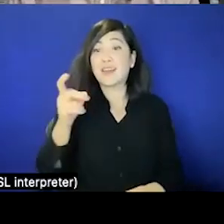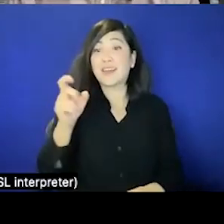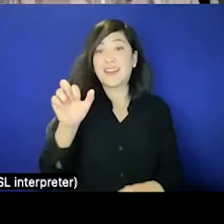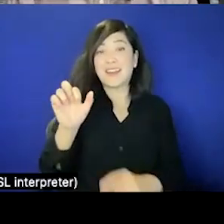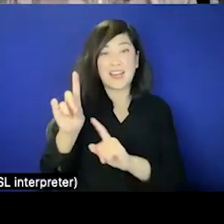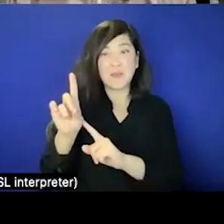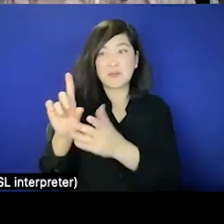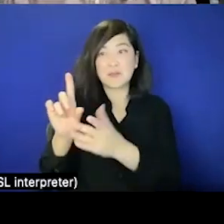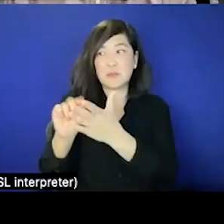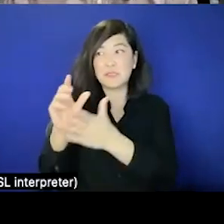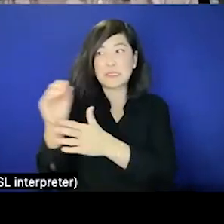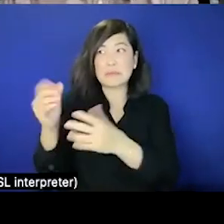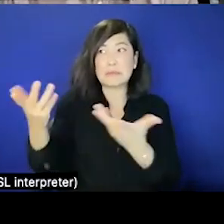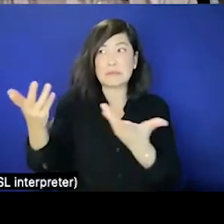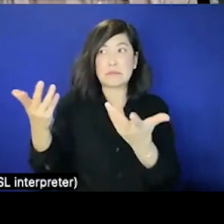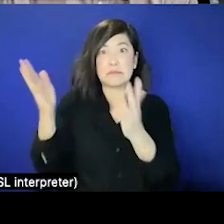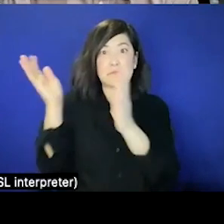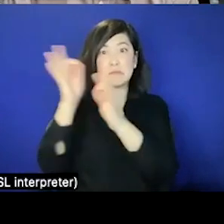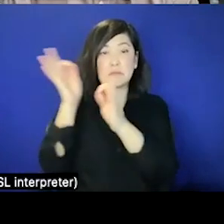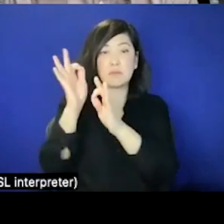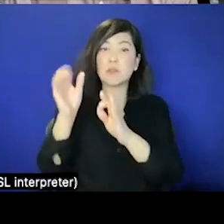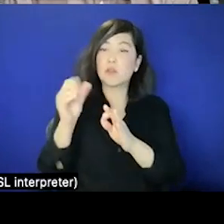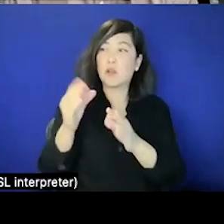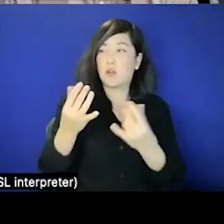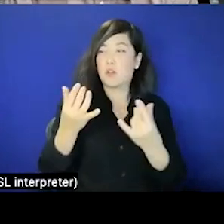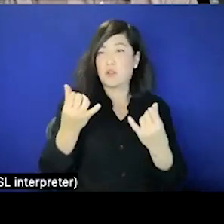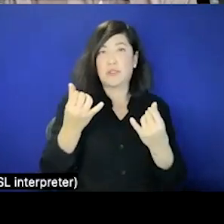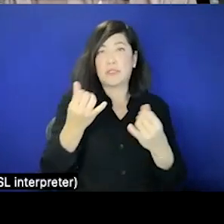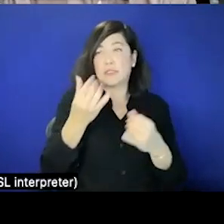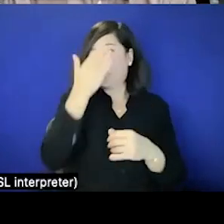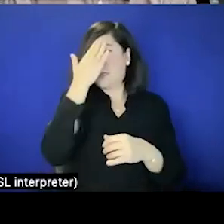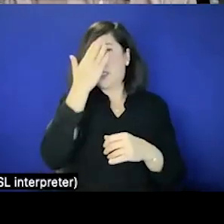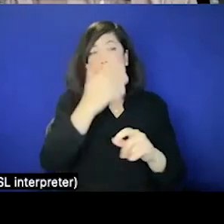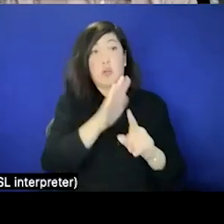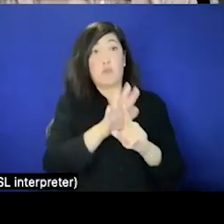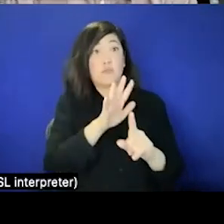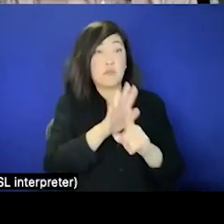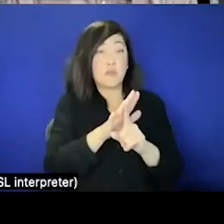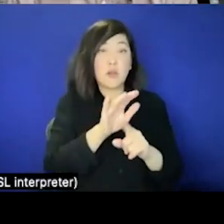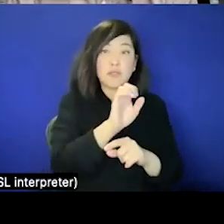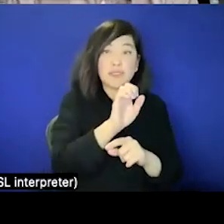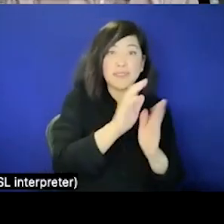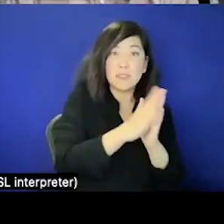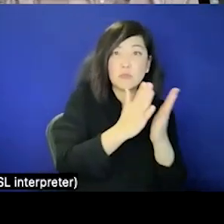full understanding of what trends are with respect to e-books and print books as well.